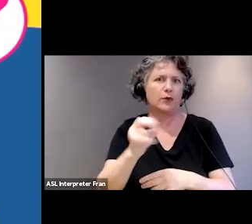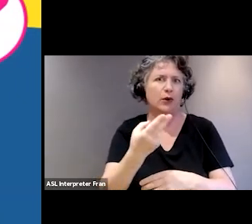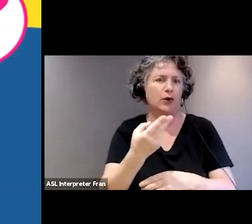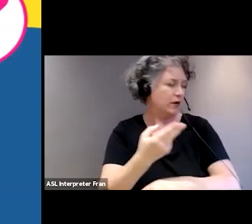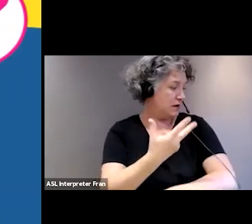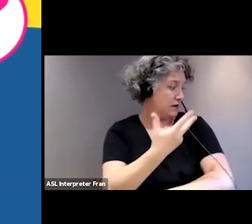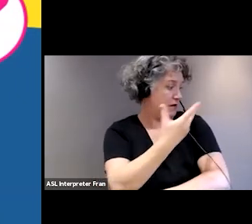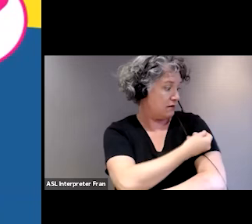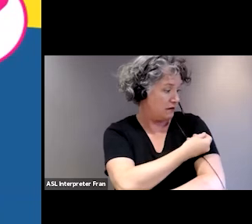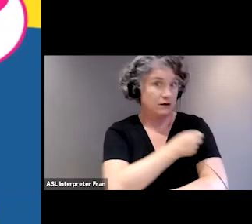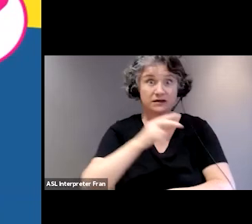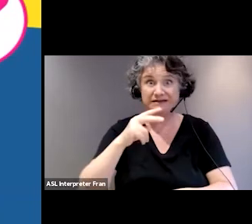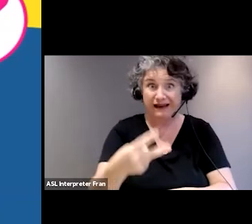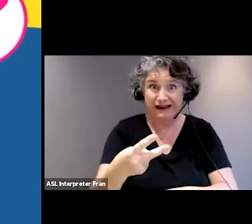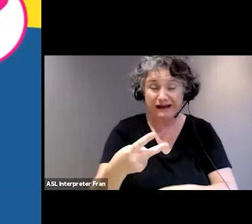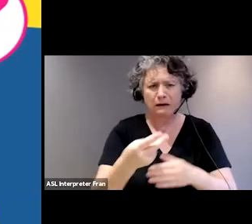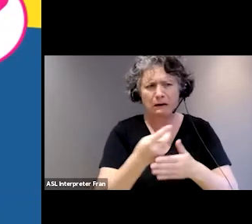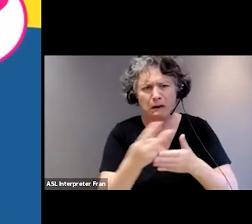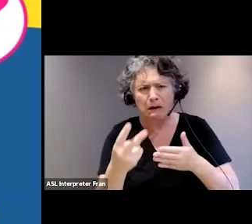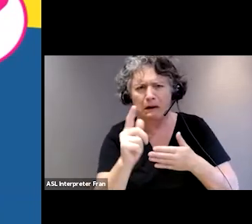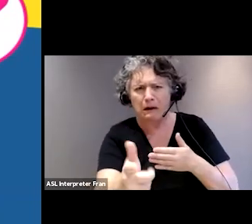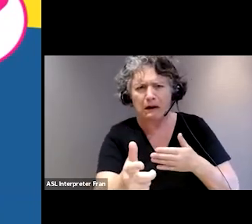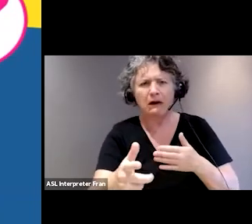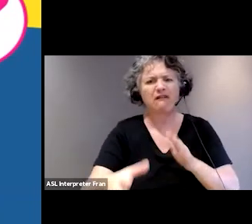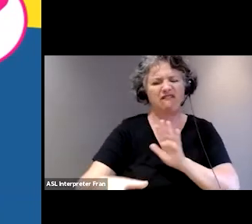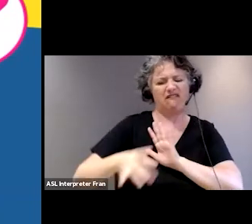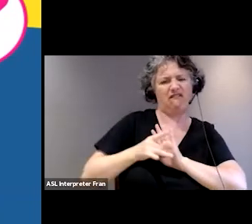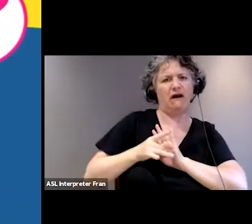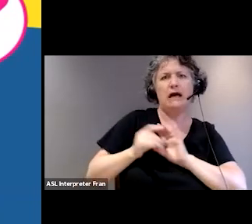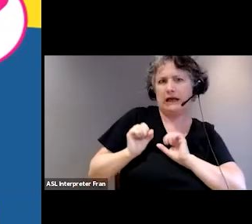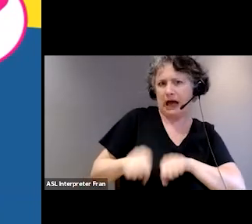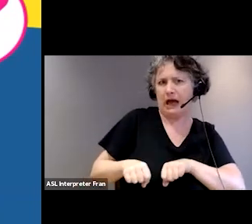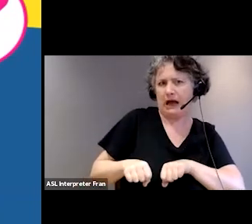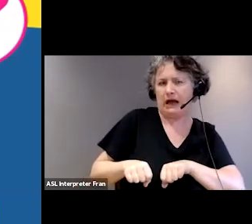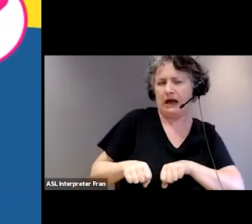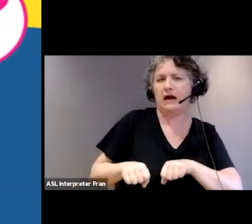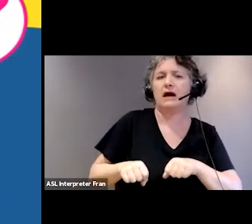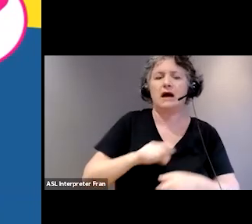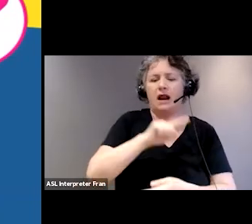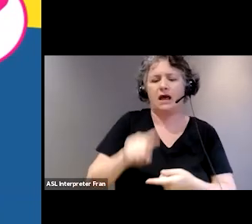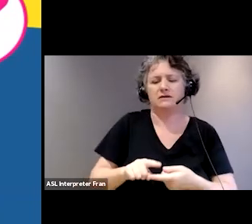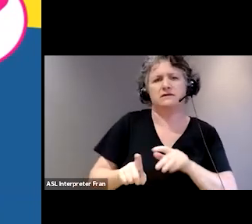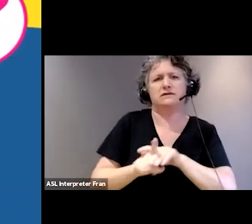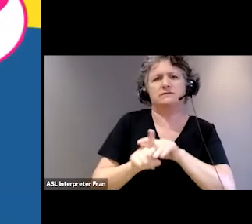the vaccines are working to protect